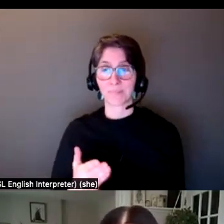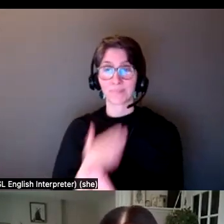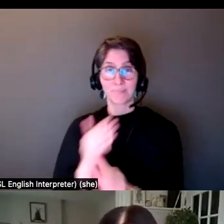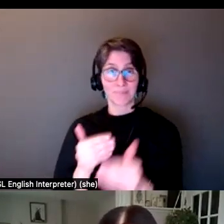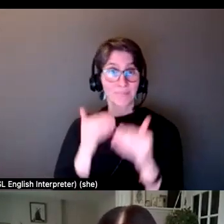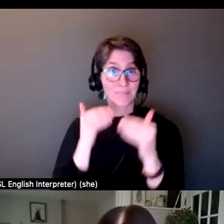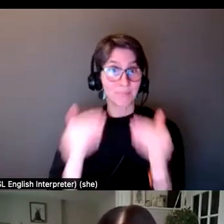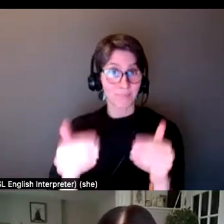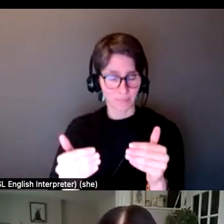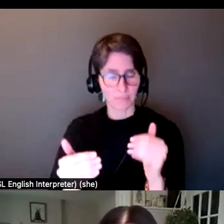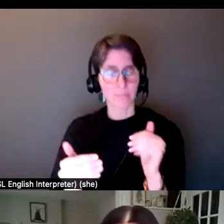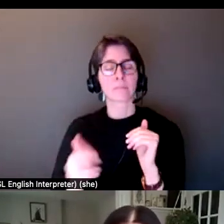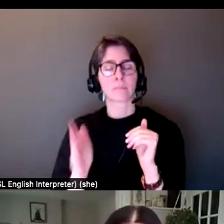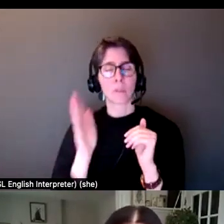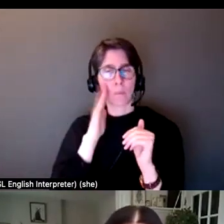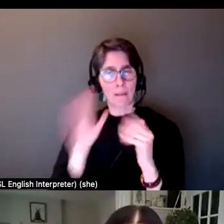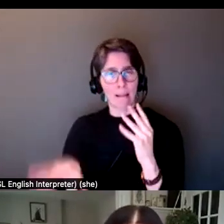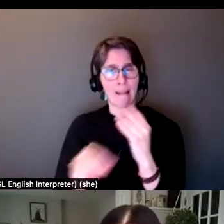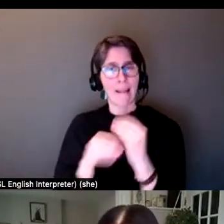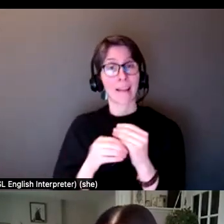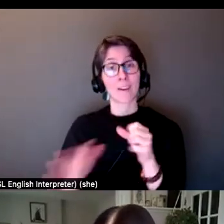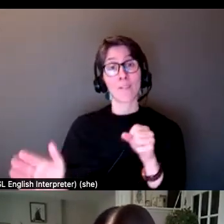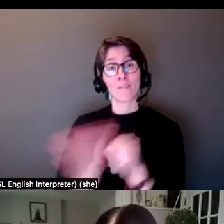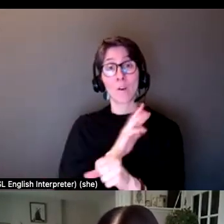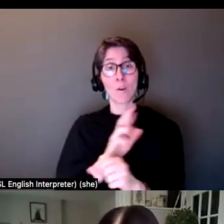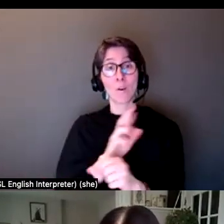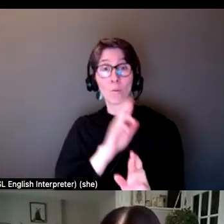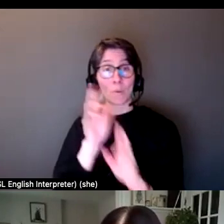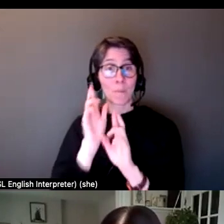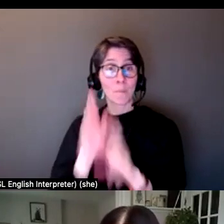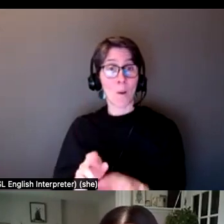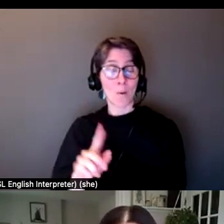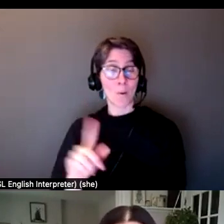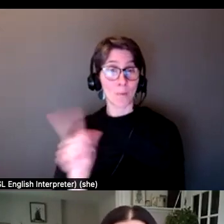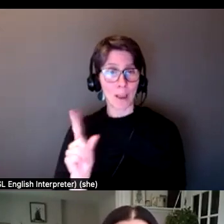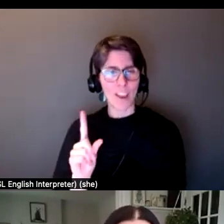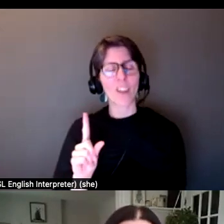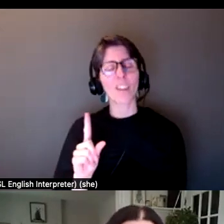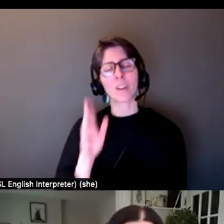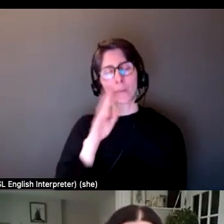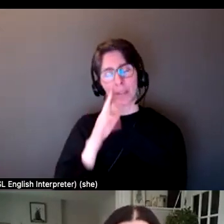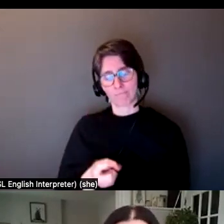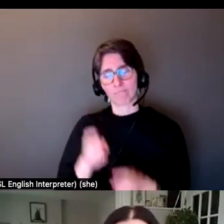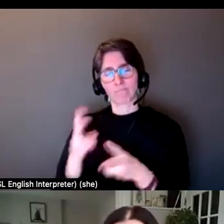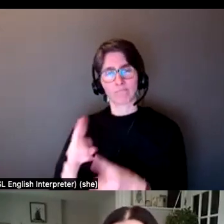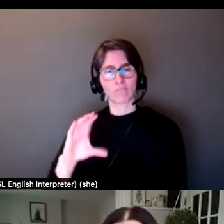to the full salary survey report should be in the chat or will be in the chat soon. And we're also